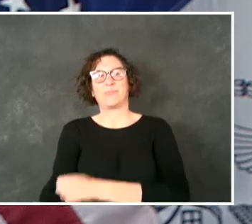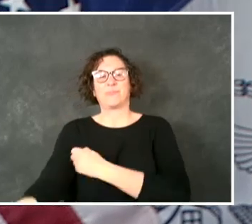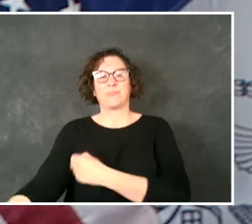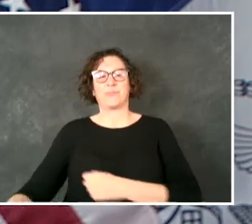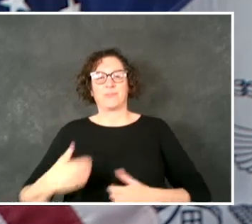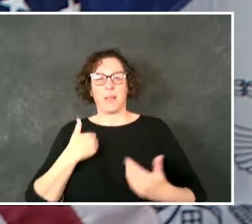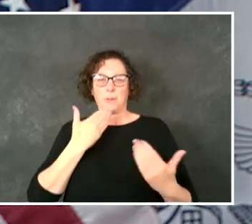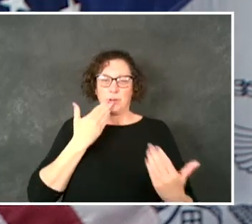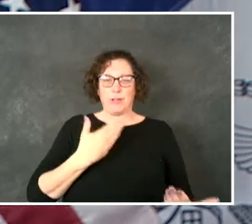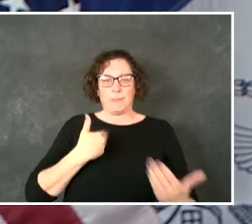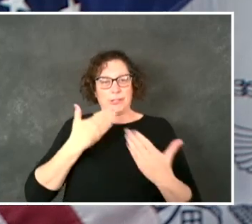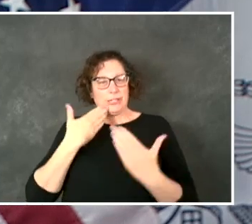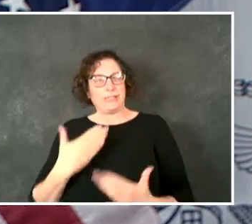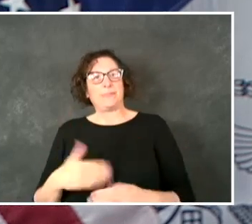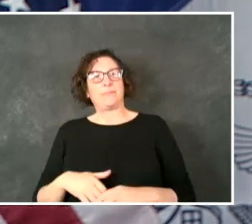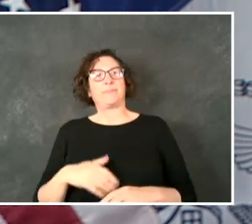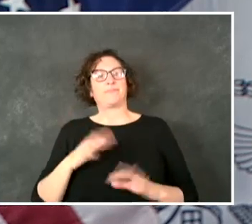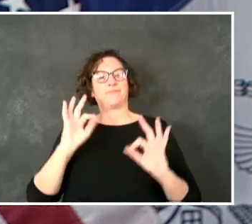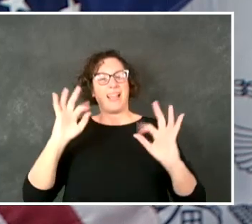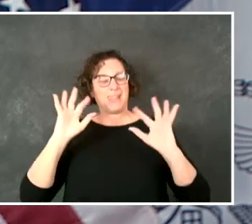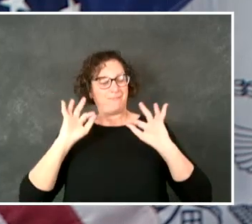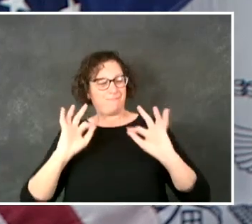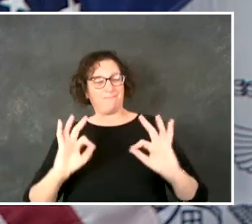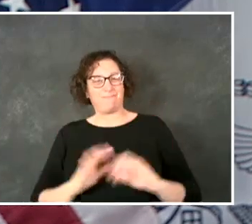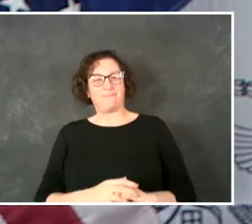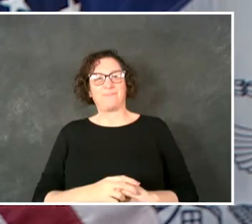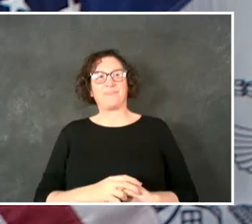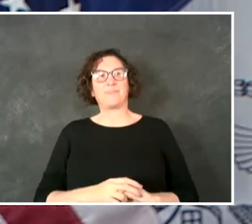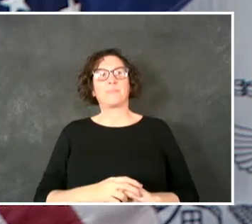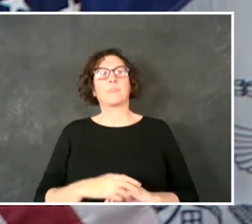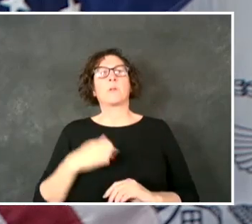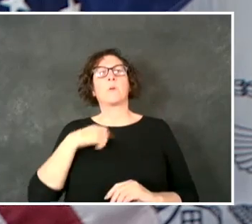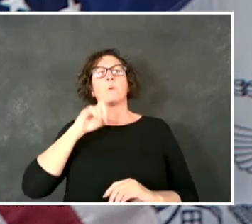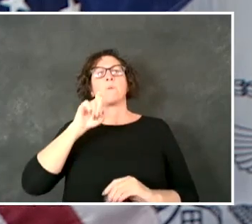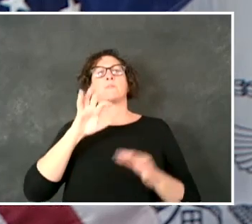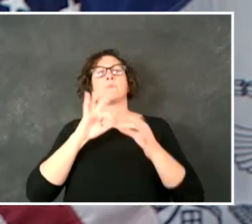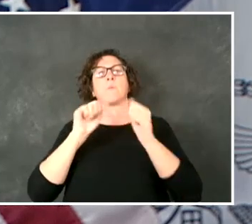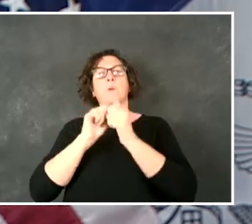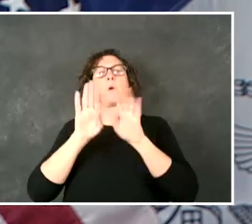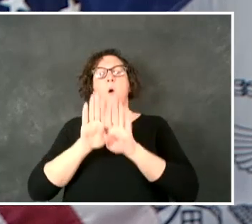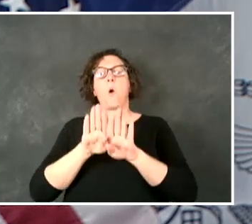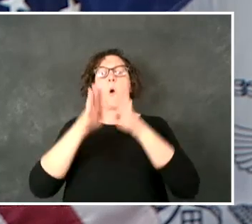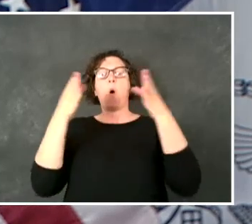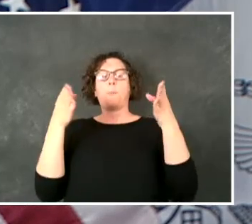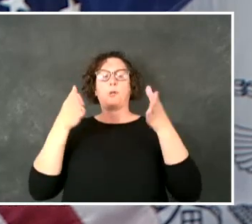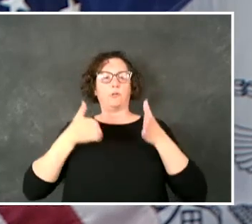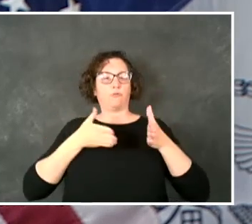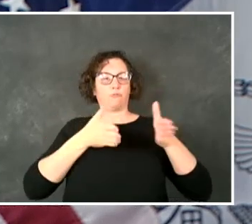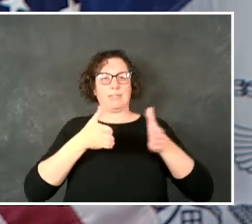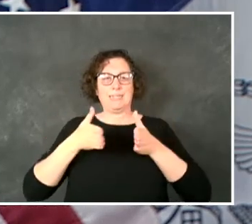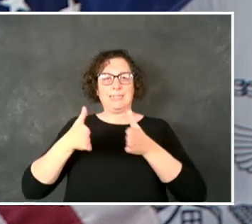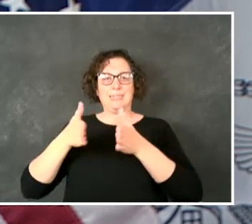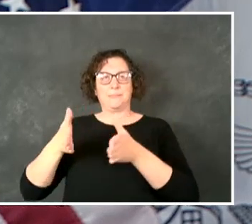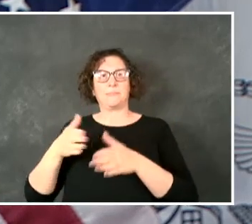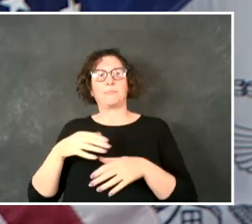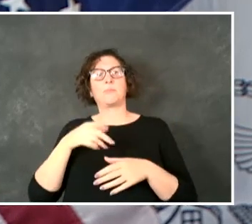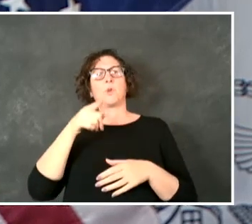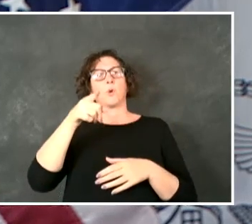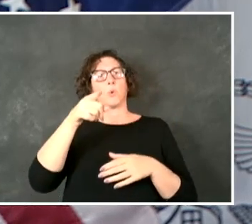ARE YOU? GOOD, II.